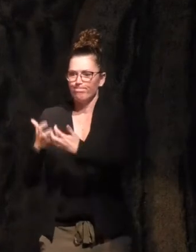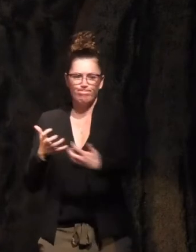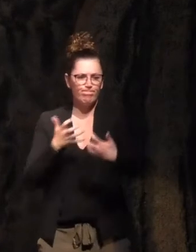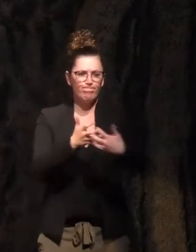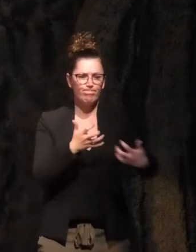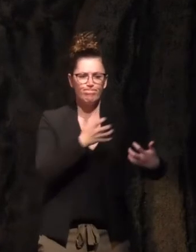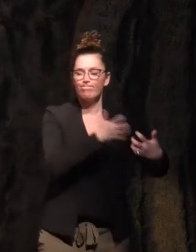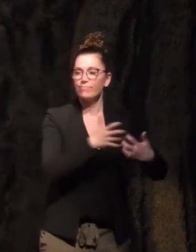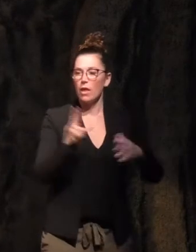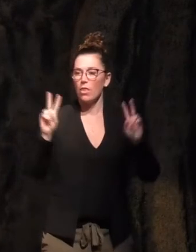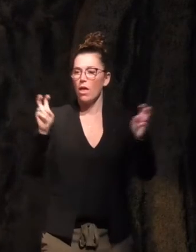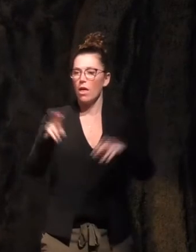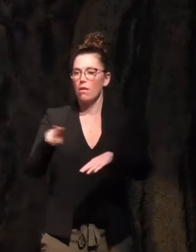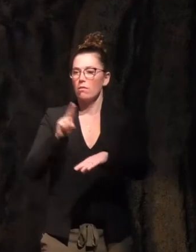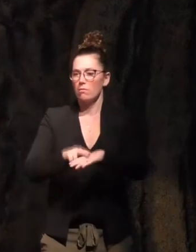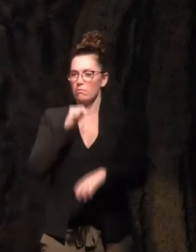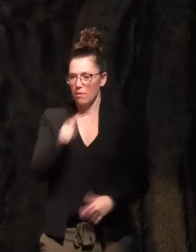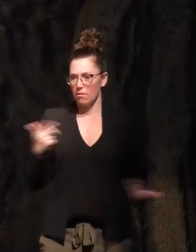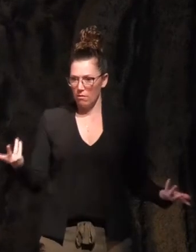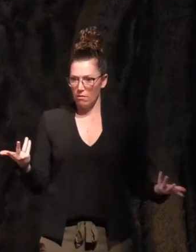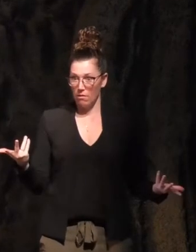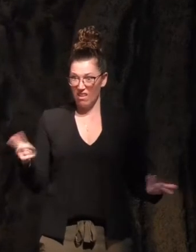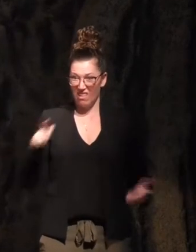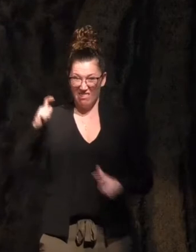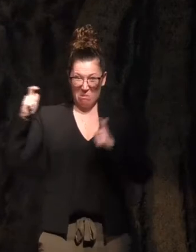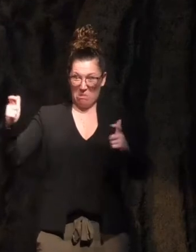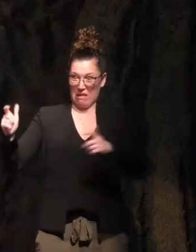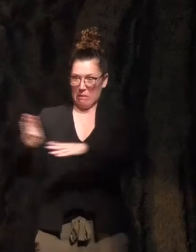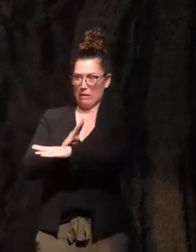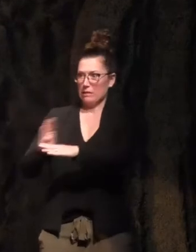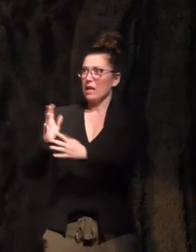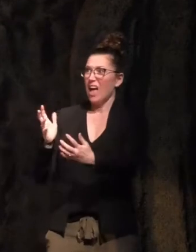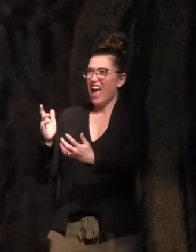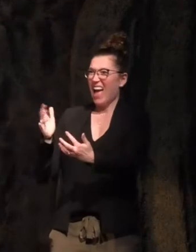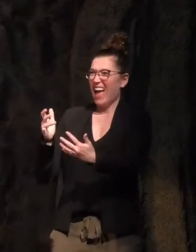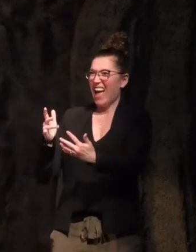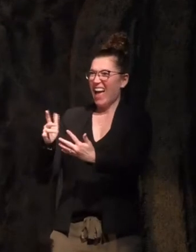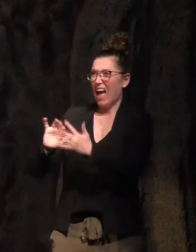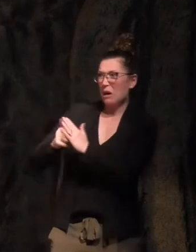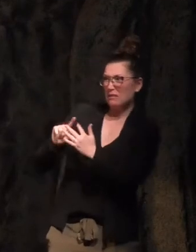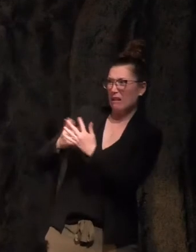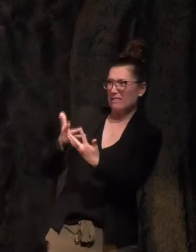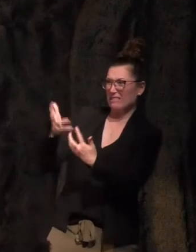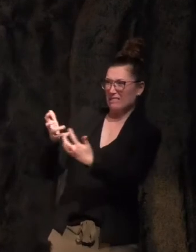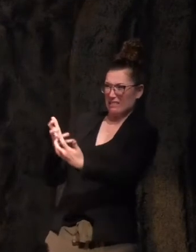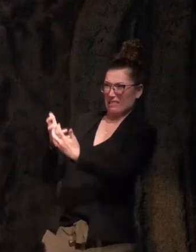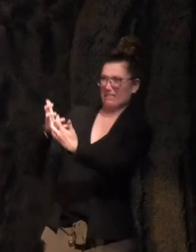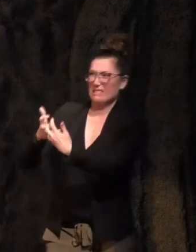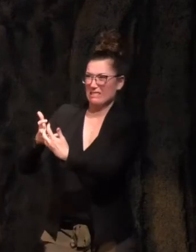and the bigger organizations felt impenetrable, maybe like they do to all artists. But they didn't just feel impenetrable.